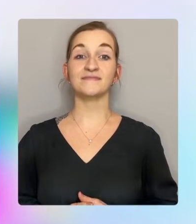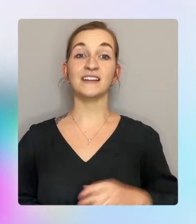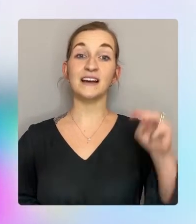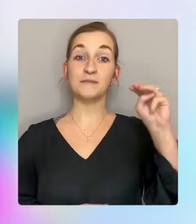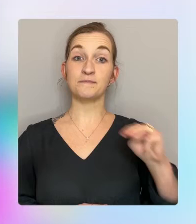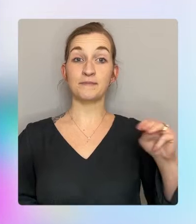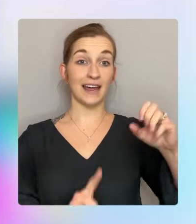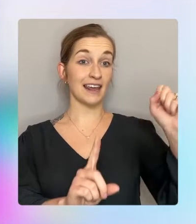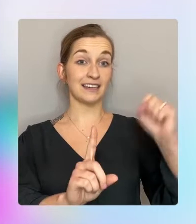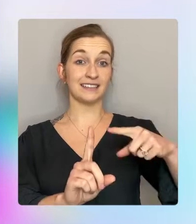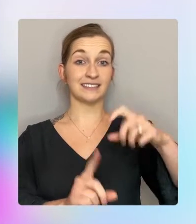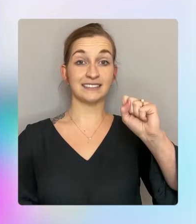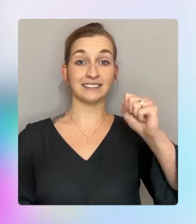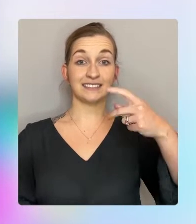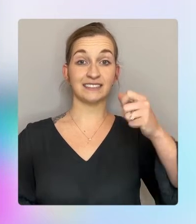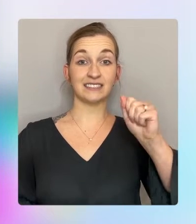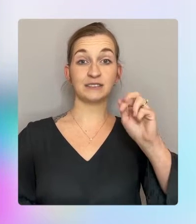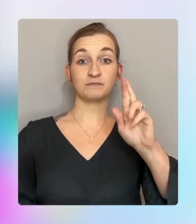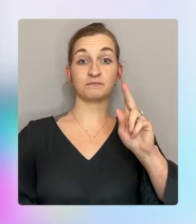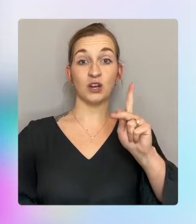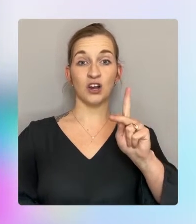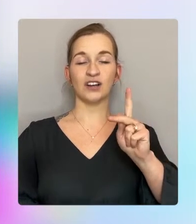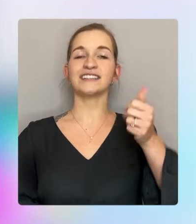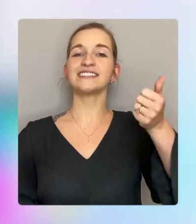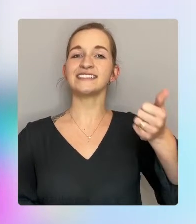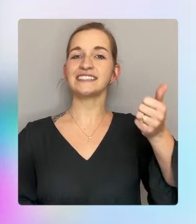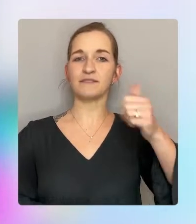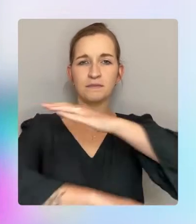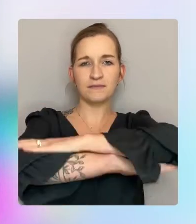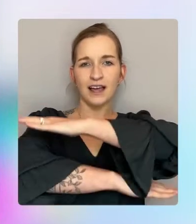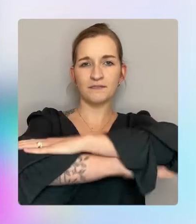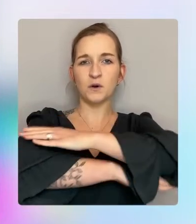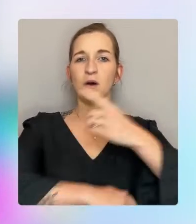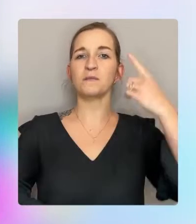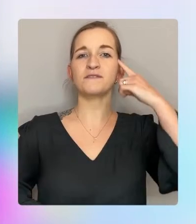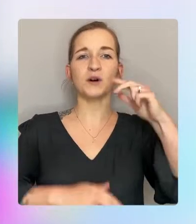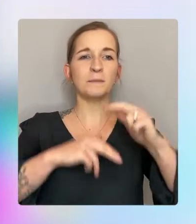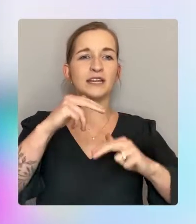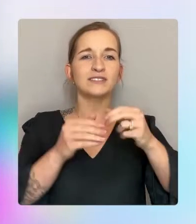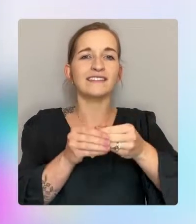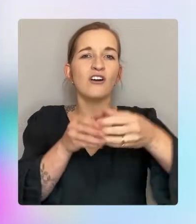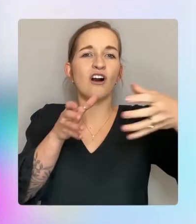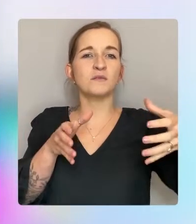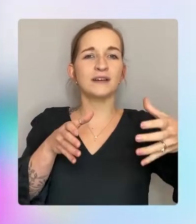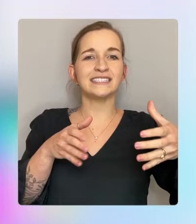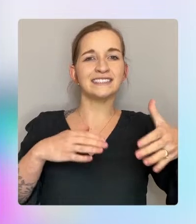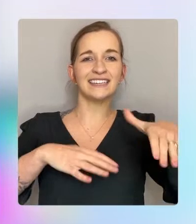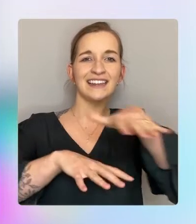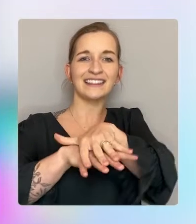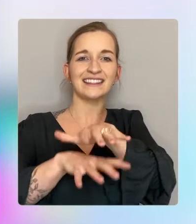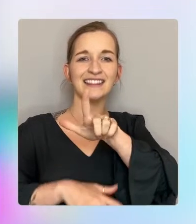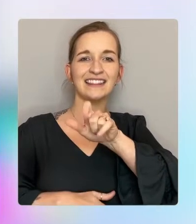Meta Spark is our platform for building the augmented layer of the metaverse. Today we're launching a beta